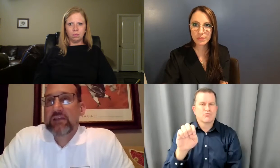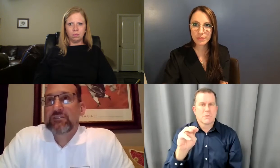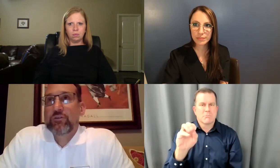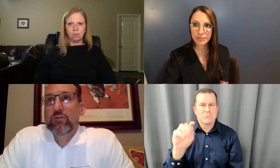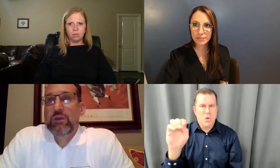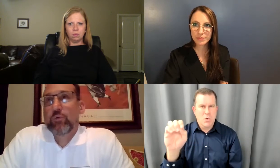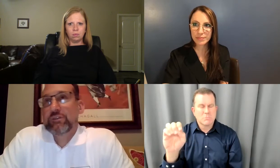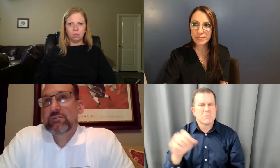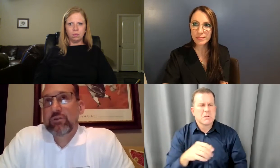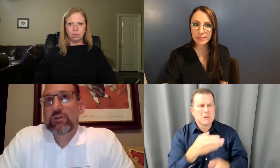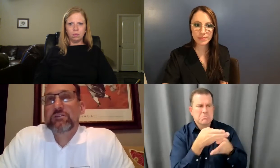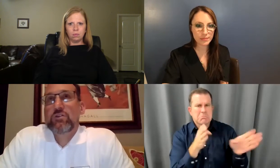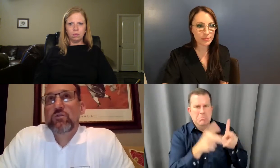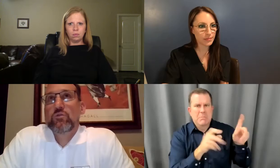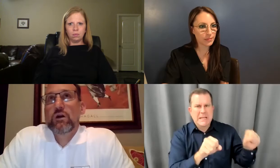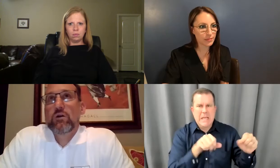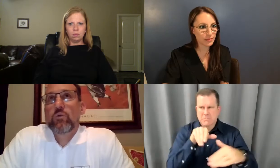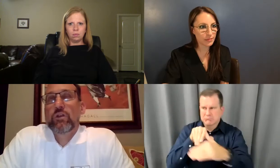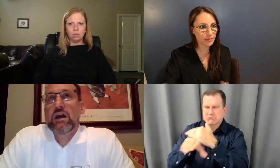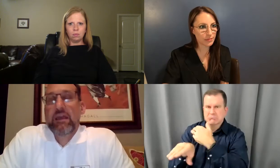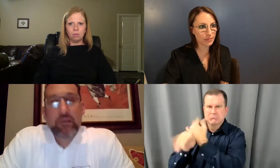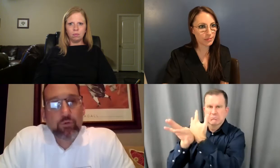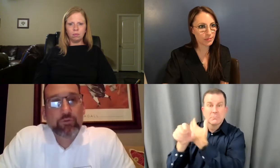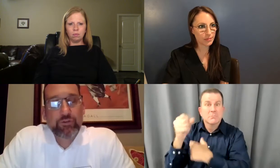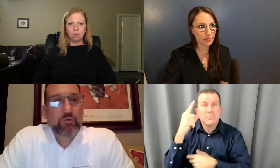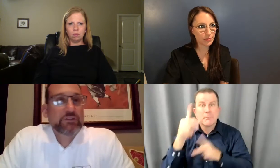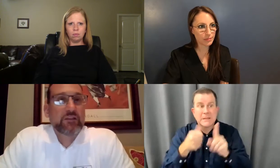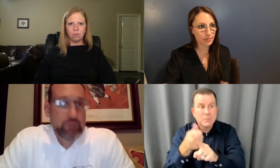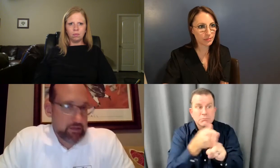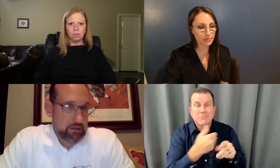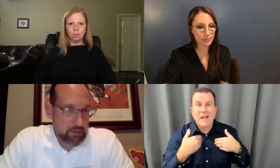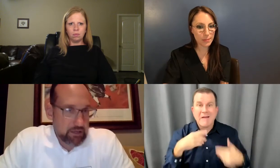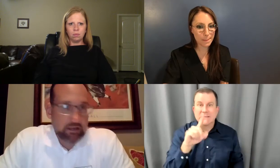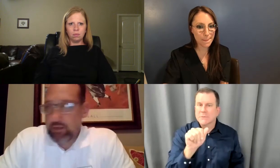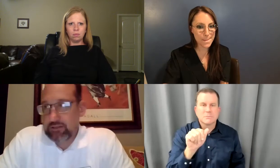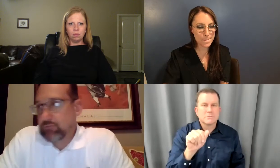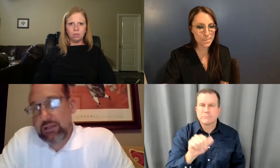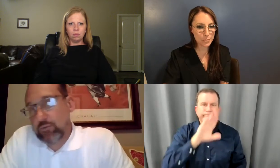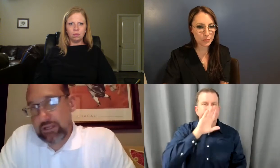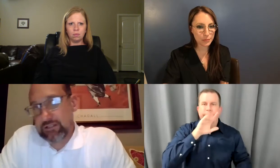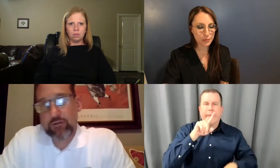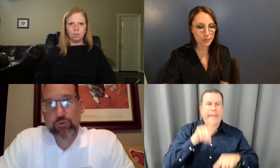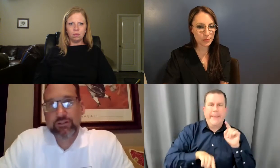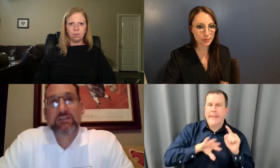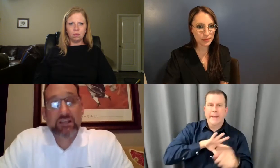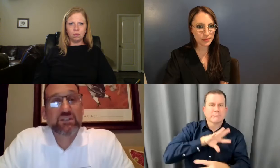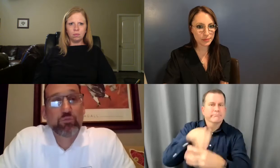And so there are people with disabilities who were not able to attend the meeting, not because the meeting itself was inaccessible,